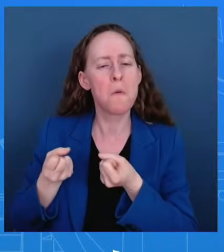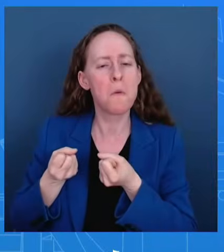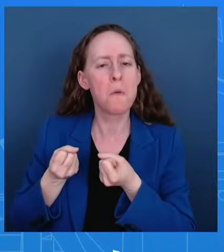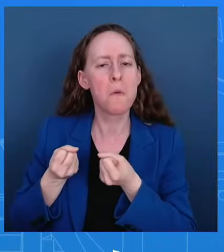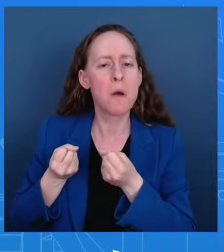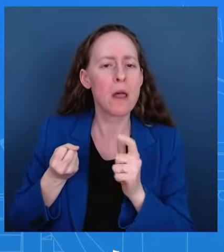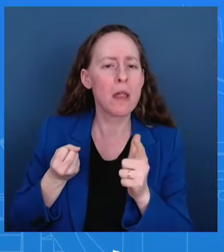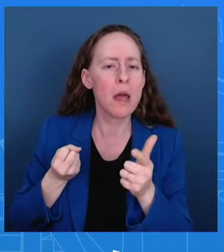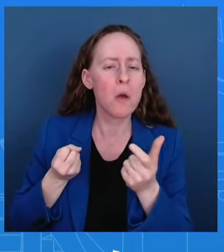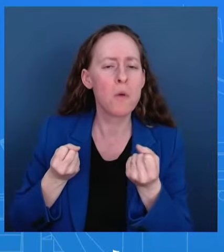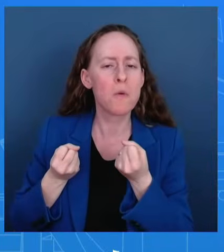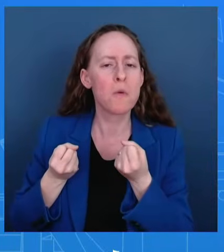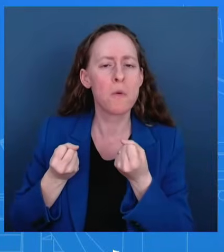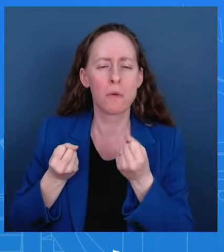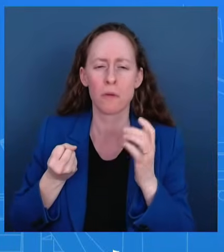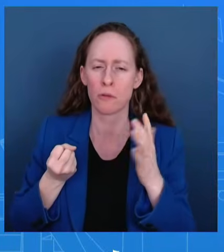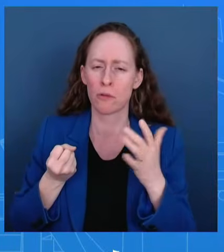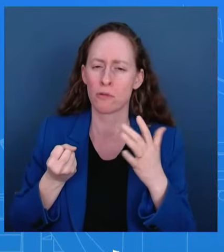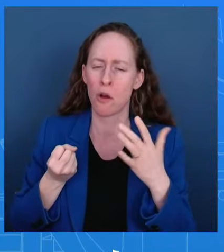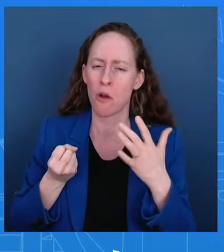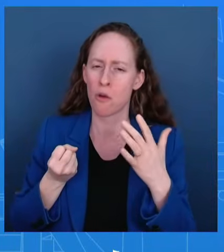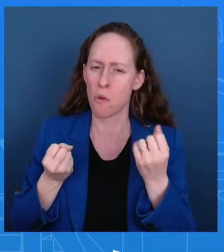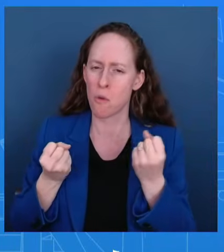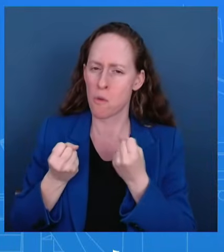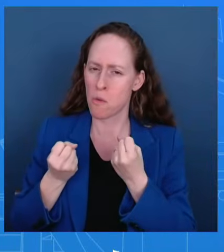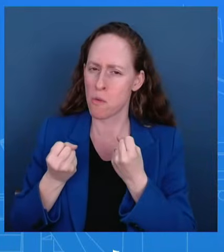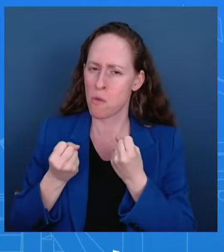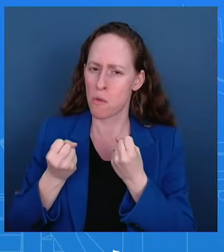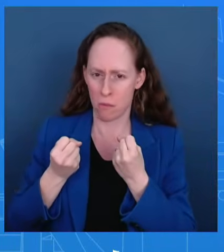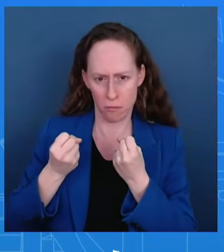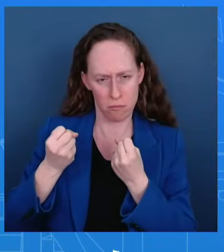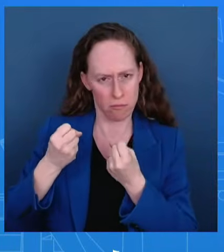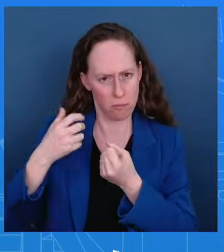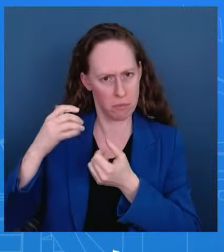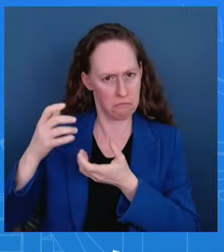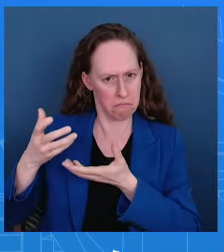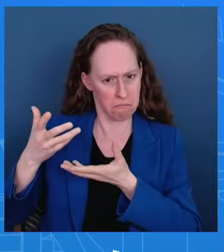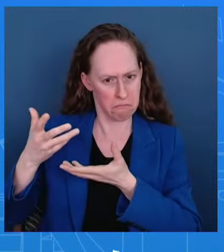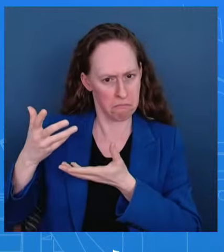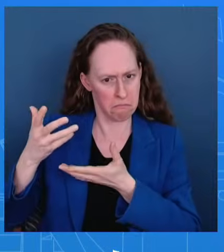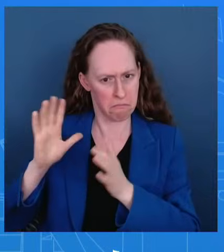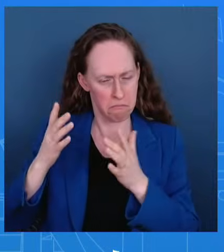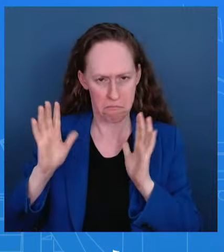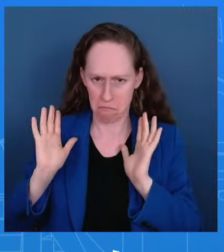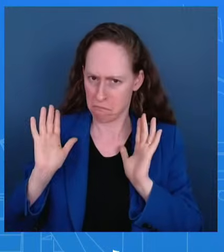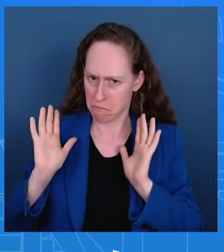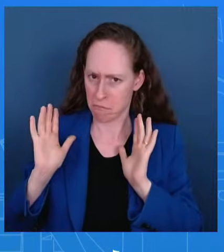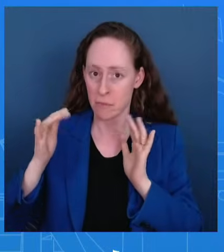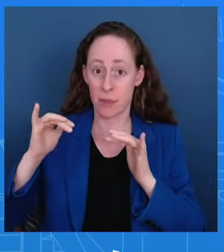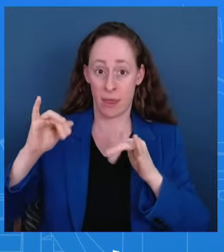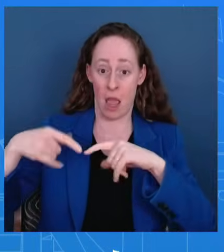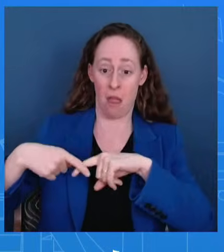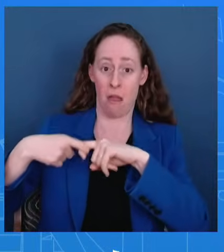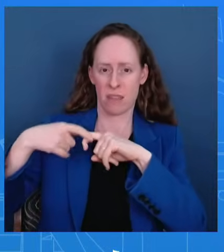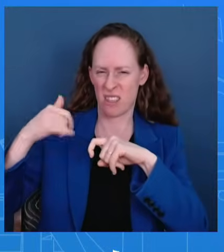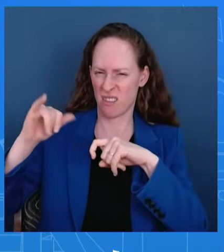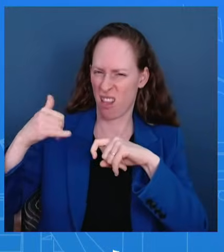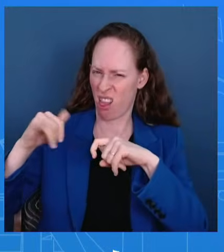and that pause is still in place. I would remind you that other aid, other weapons and capabilities from the United States